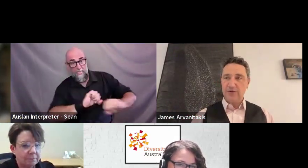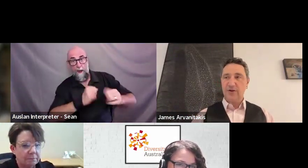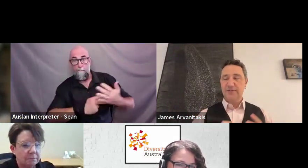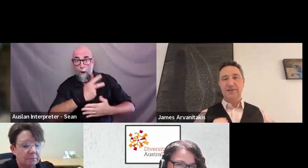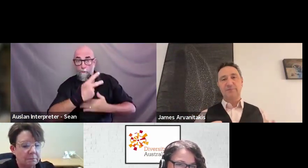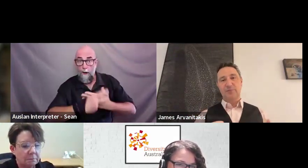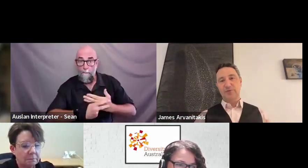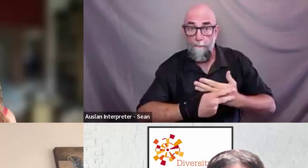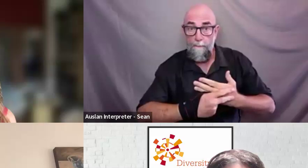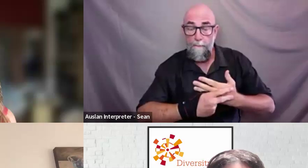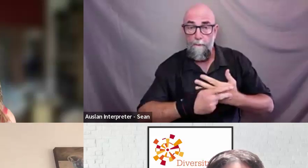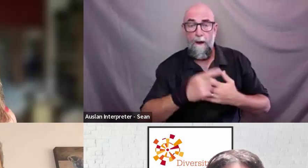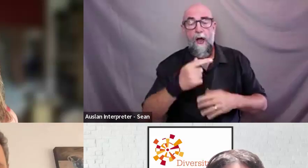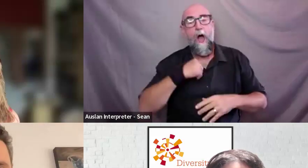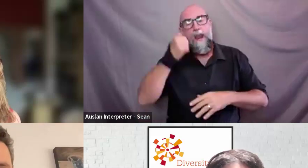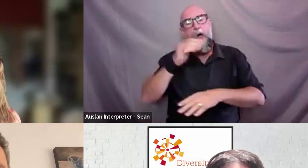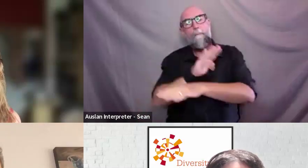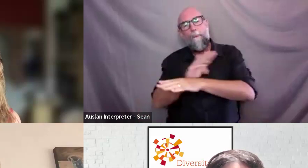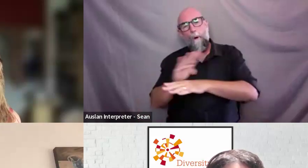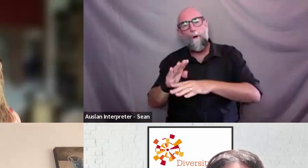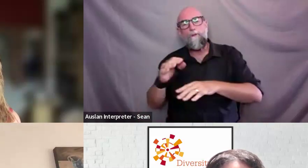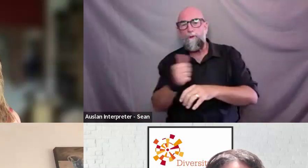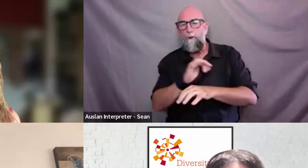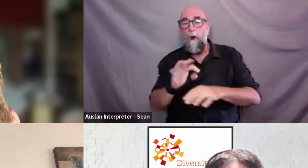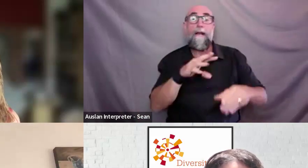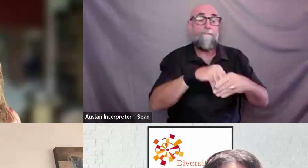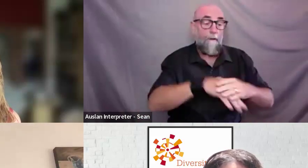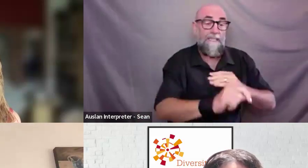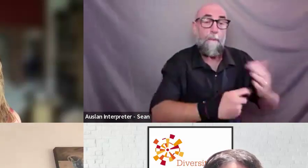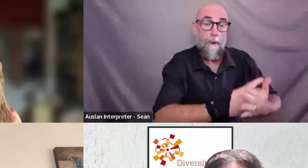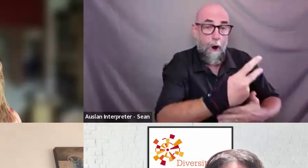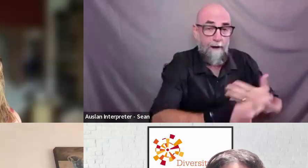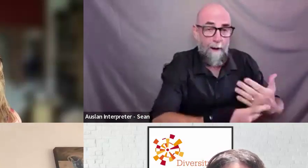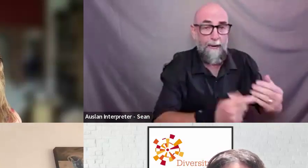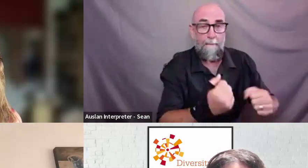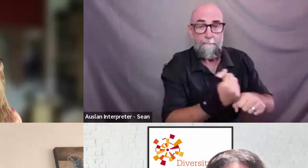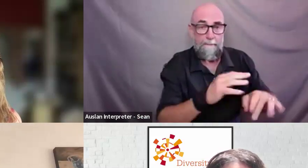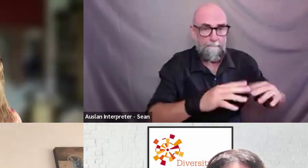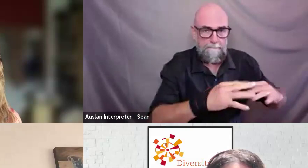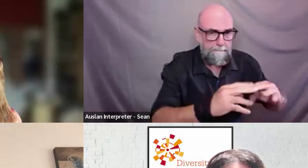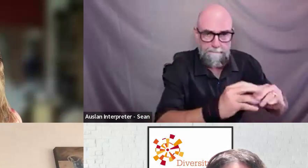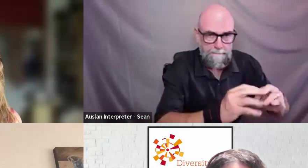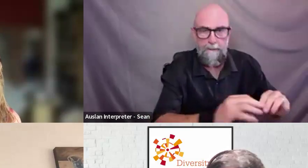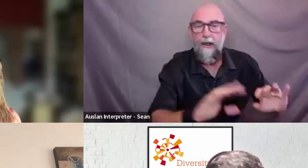But I am saying it is a discussion in the sense of, how do we share this message?